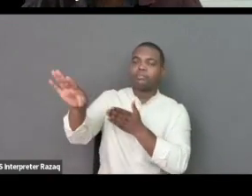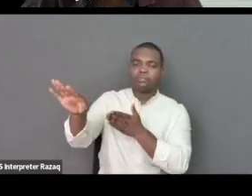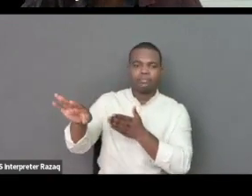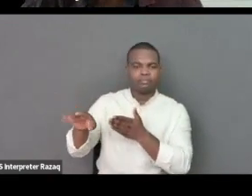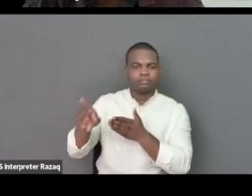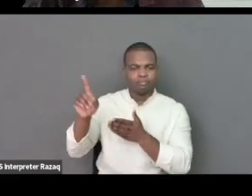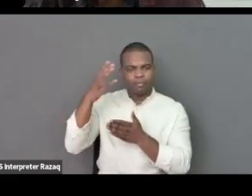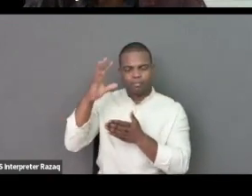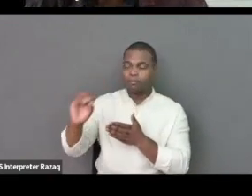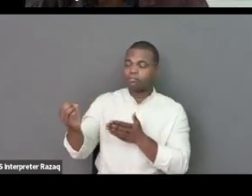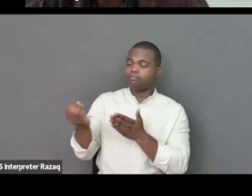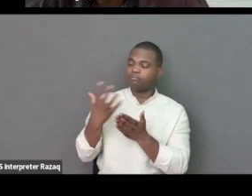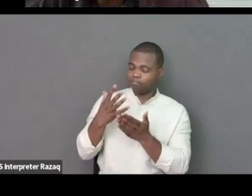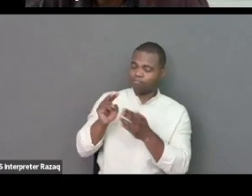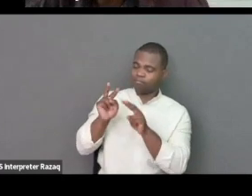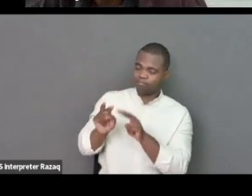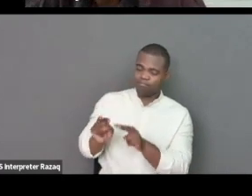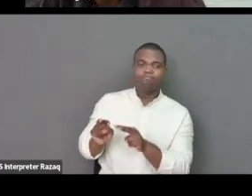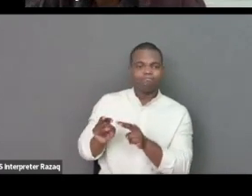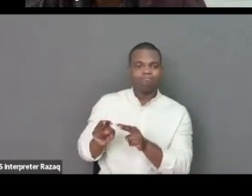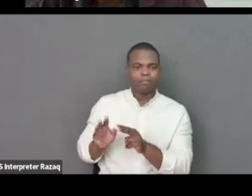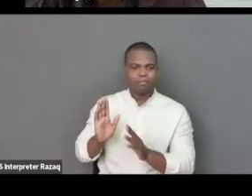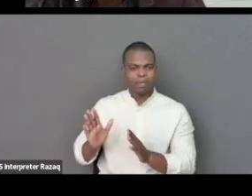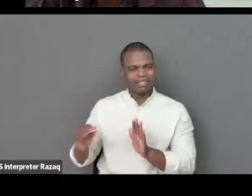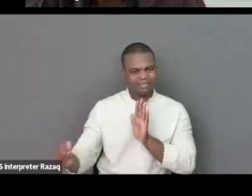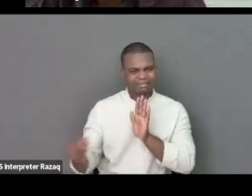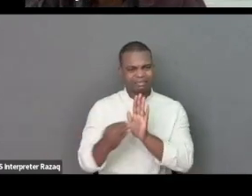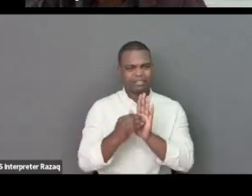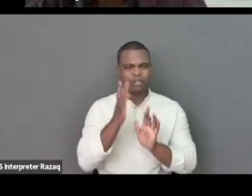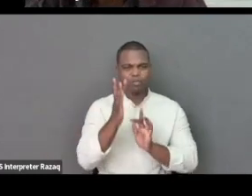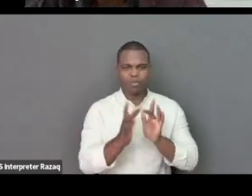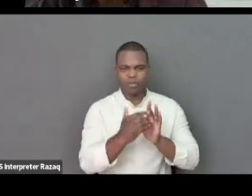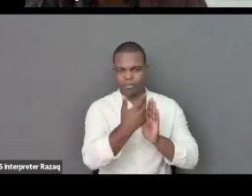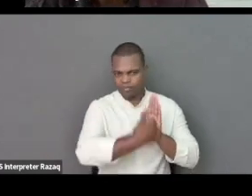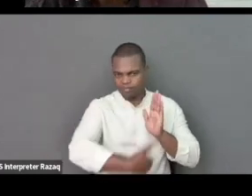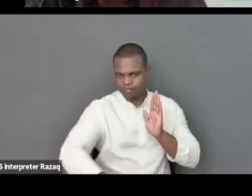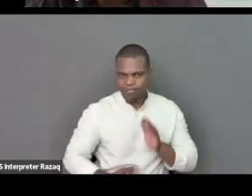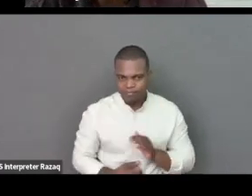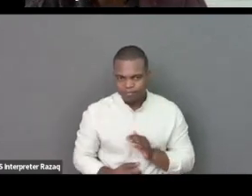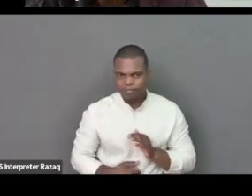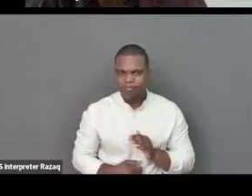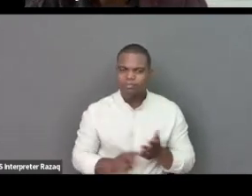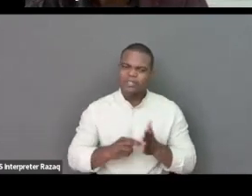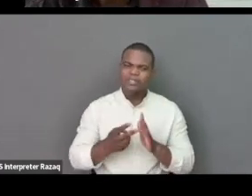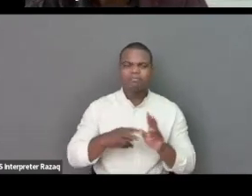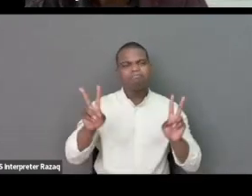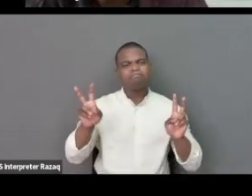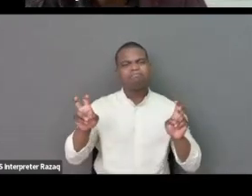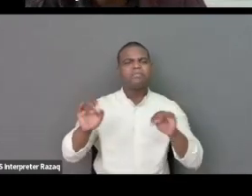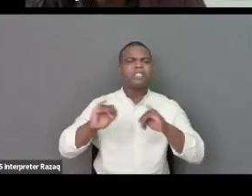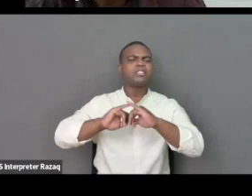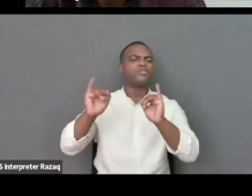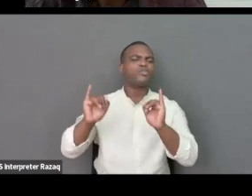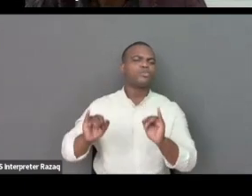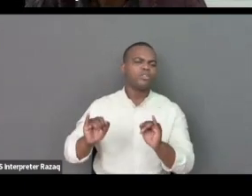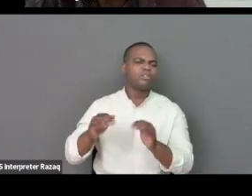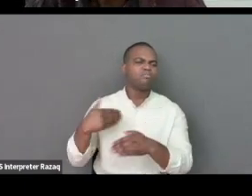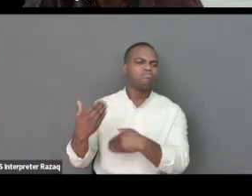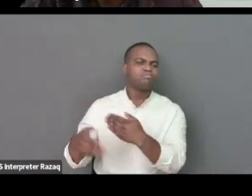linked together. So, the monitor ing bodies monitor websites or authorities